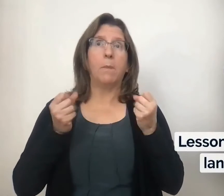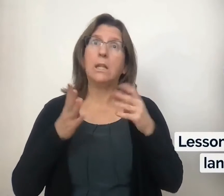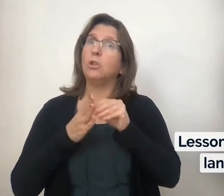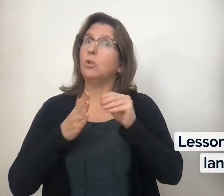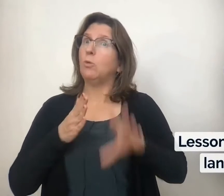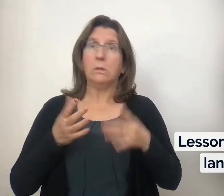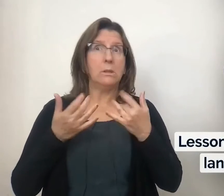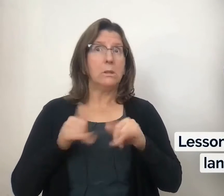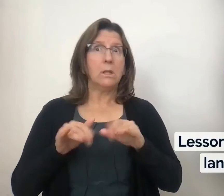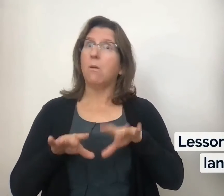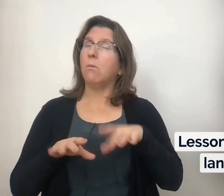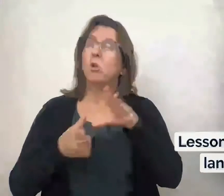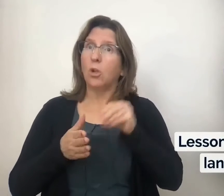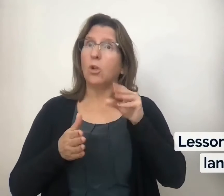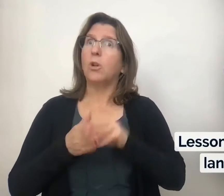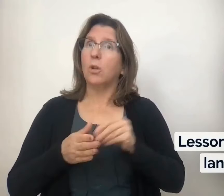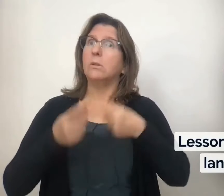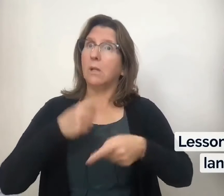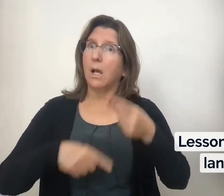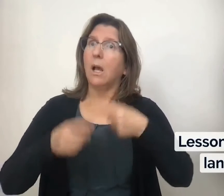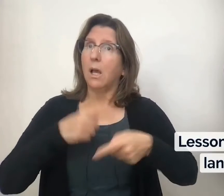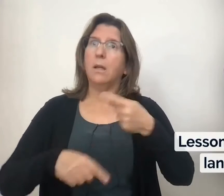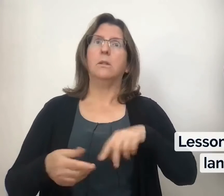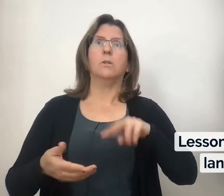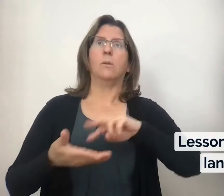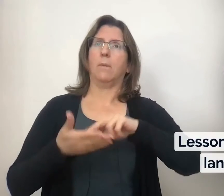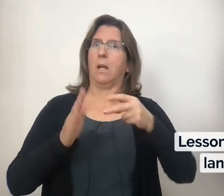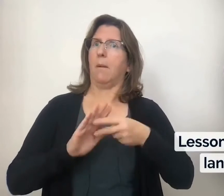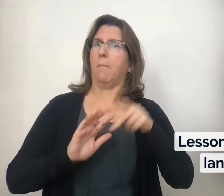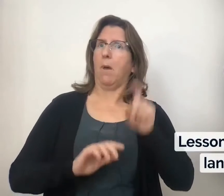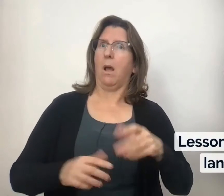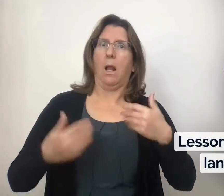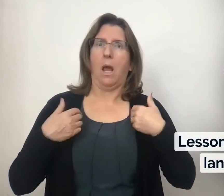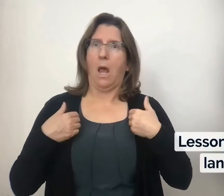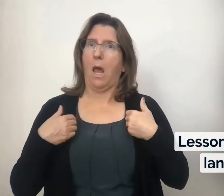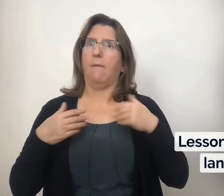We have to keep in mind that many of the students are still acquiring sign language.